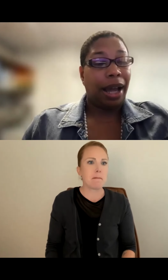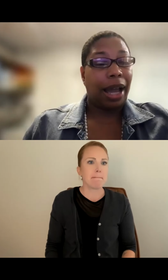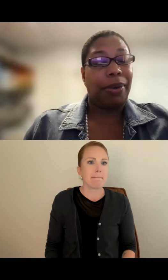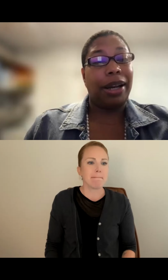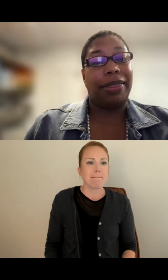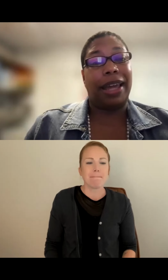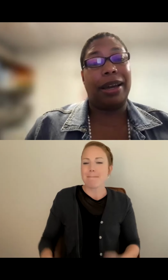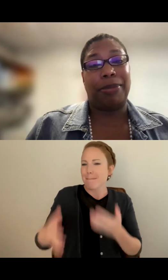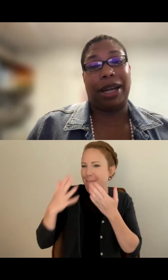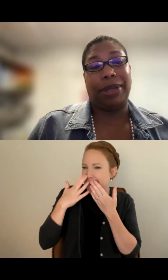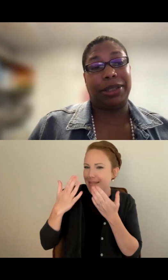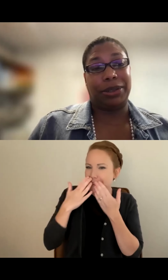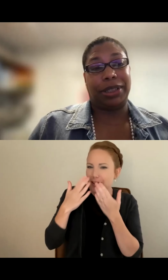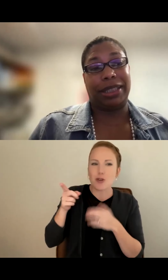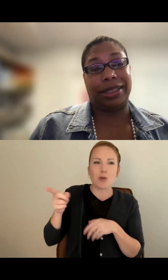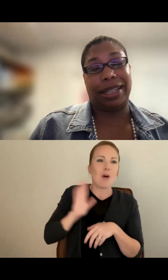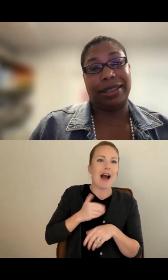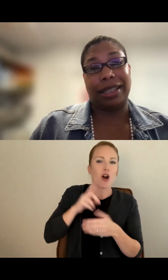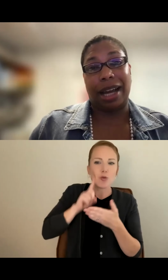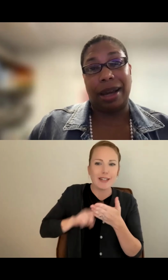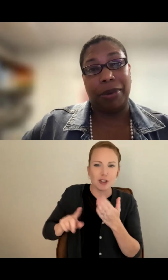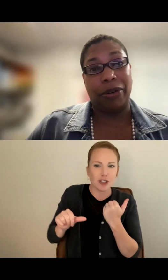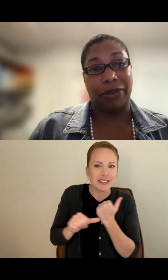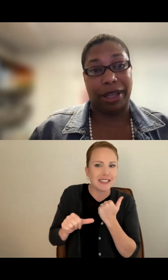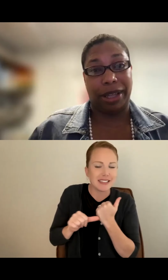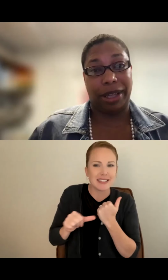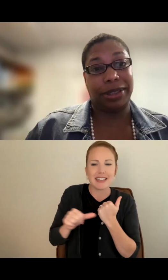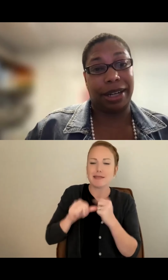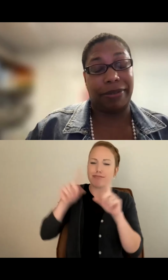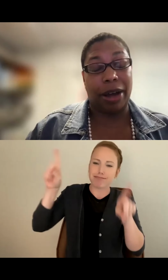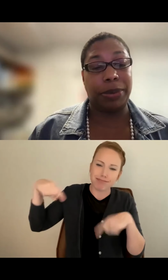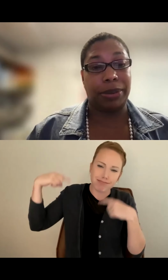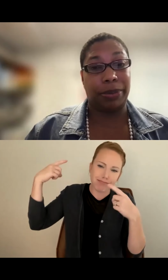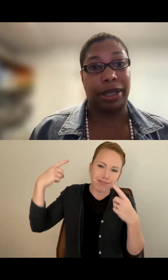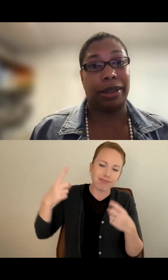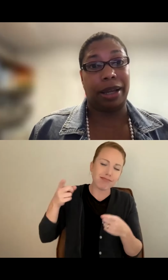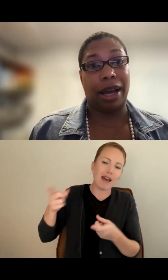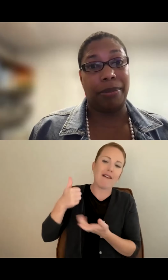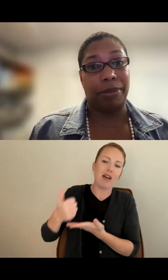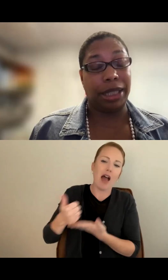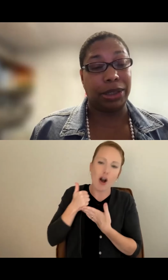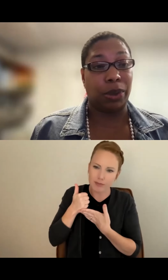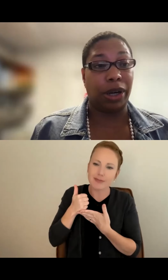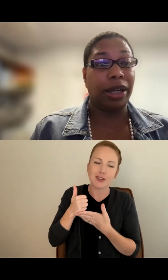I want to thank my research assistants over the years that have helped with this work.